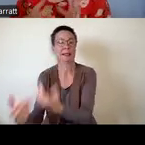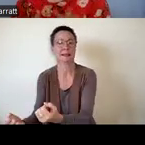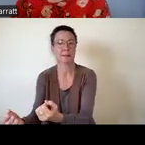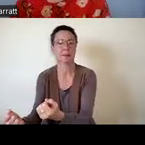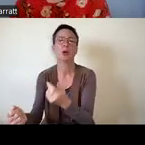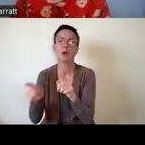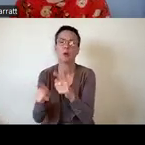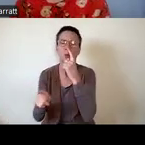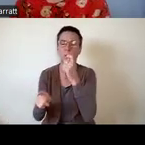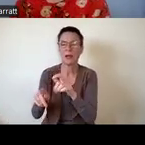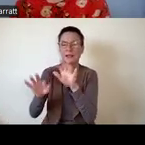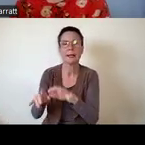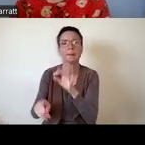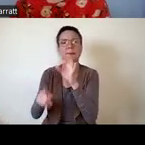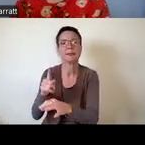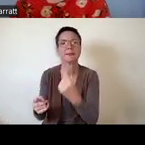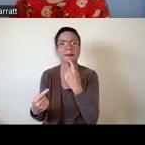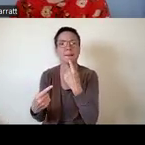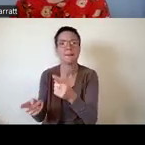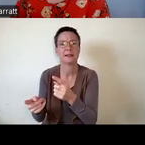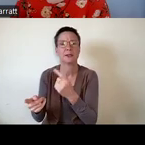That's quite a good way of getting people to see who you are.